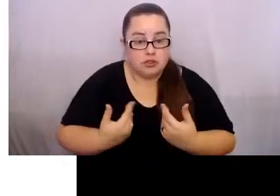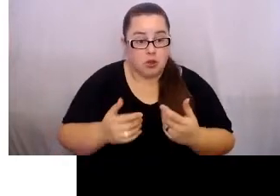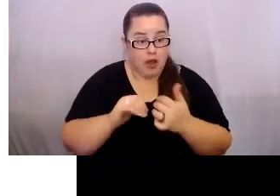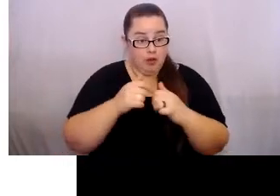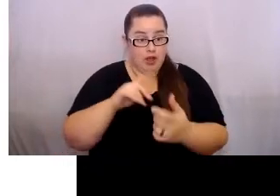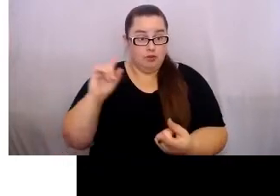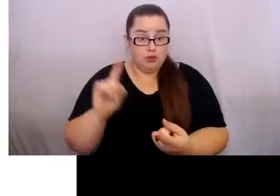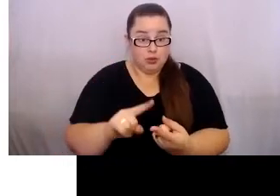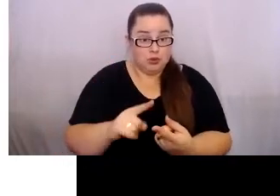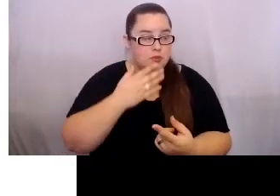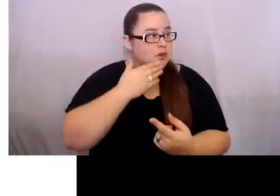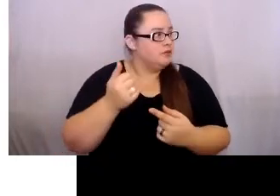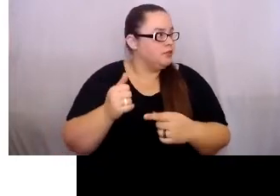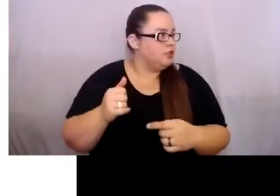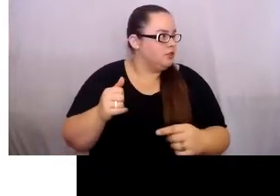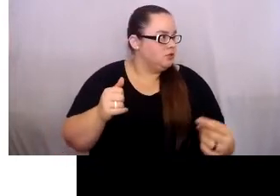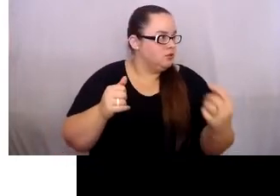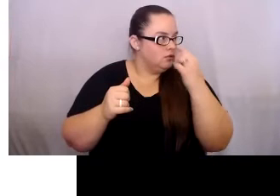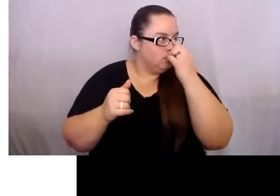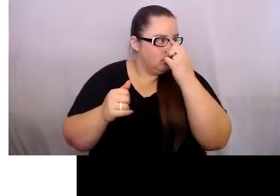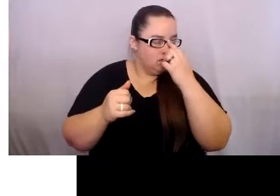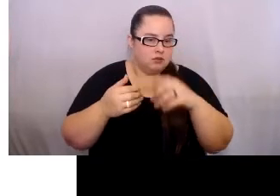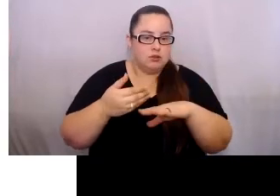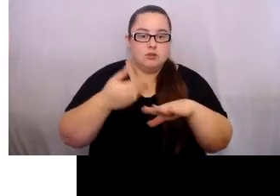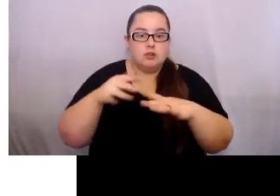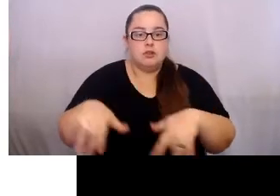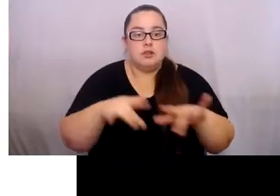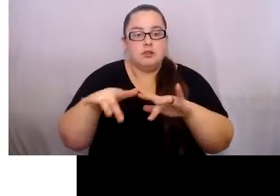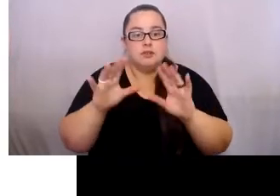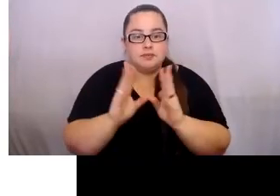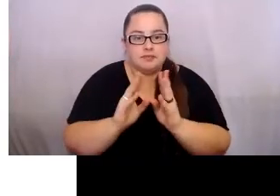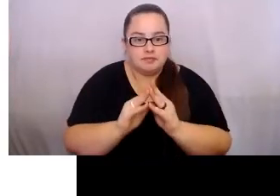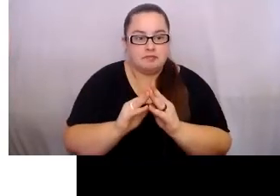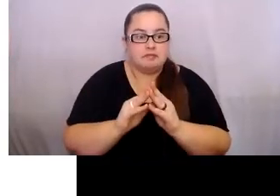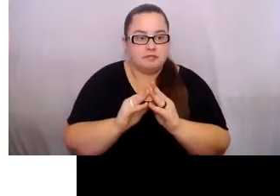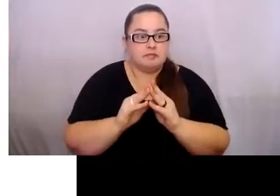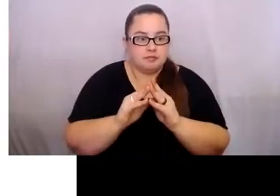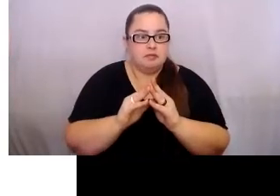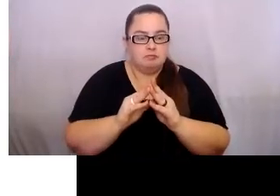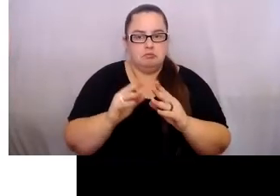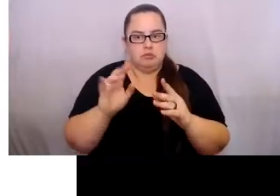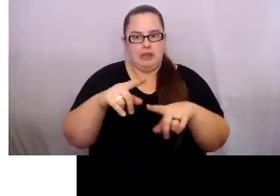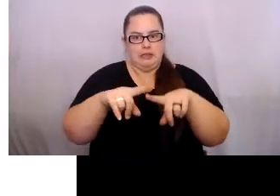Prerecorded Meetings. This is one that's depending on the task might be easier said than done.